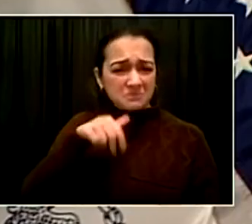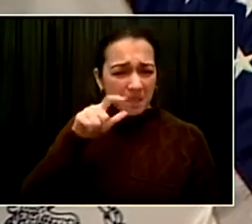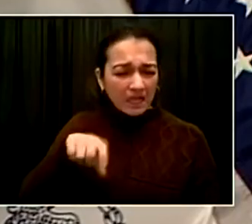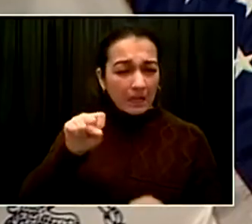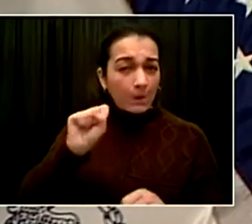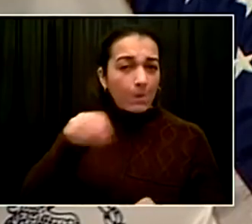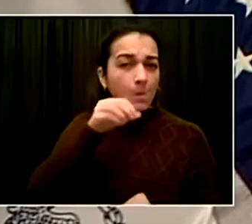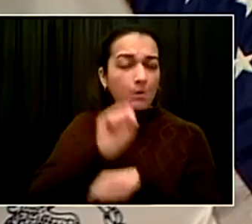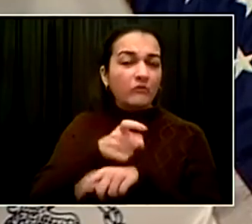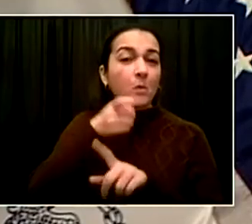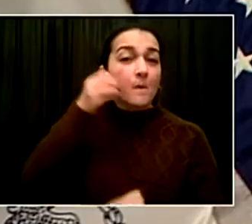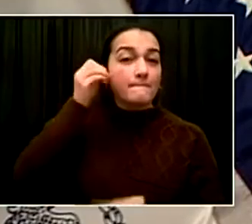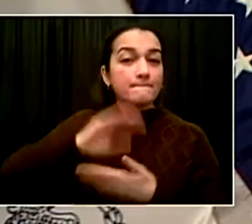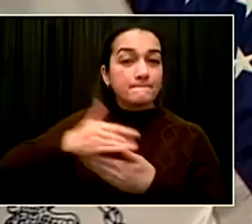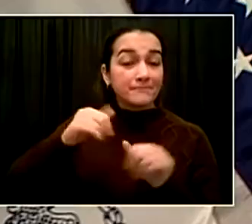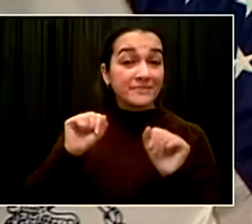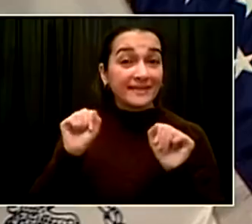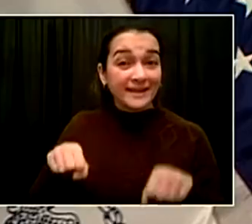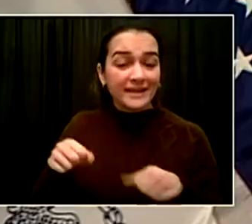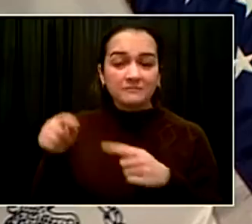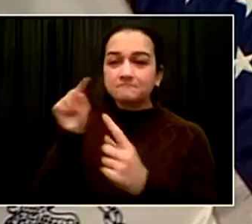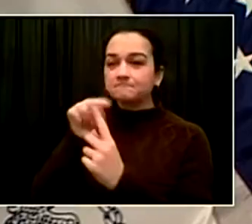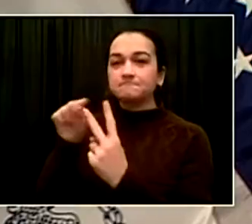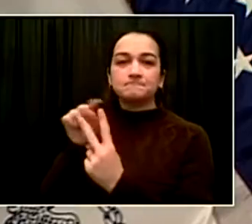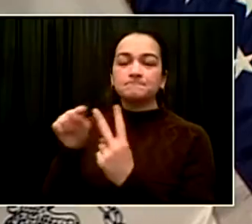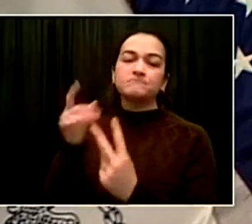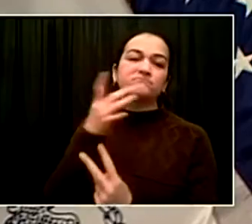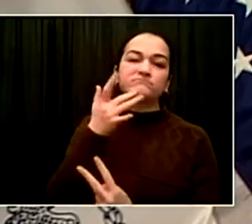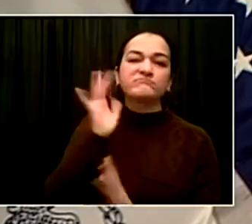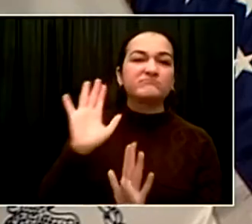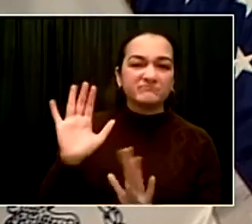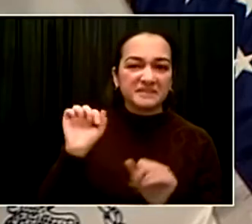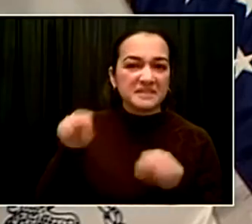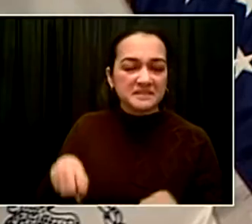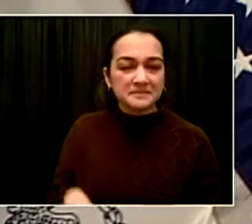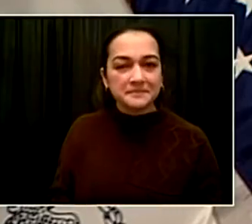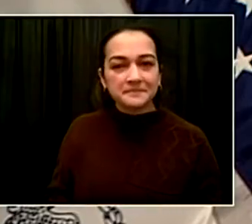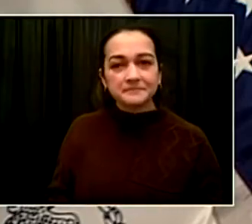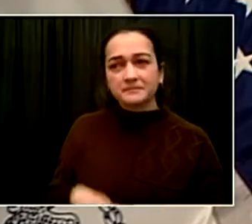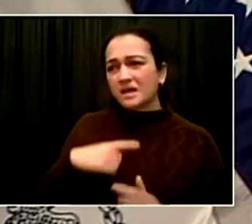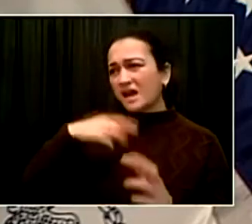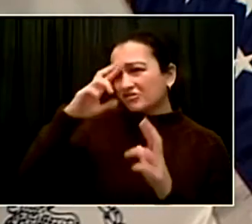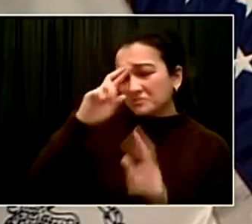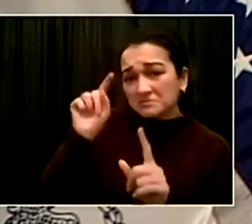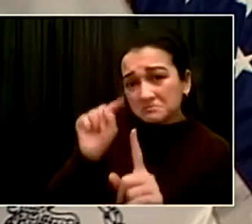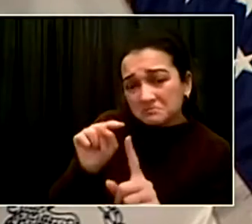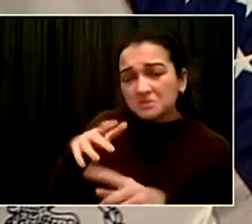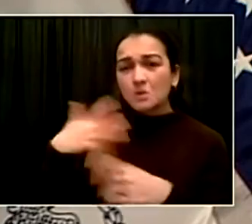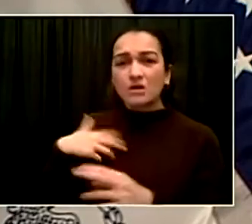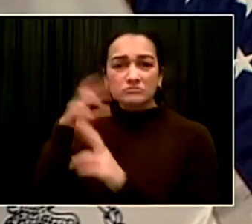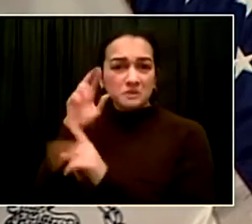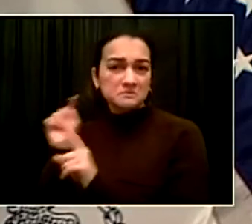WANT TO RESPECT THEM ALL. THIS WILL BE A TEMPORARY REALITY. I'VE BEEN OVER THIS WITH OUR HEALTHCARE LEADERSHIP IN GREAT